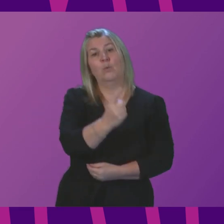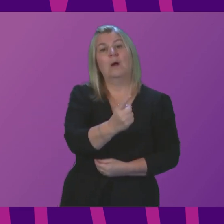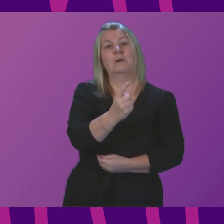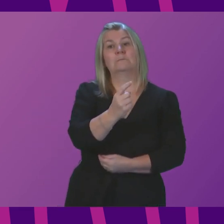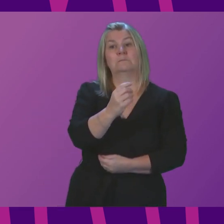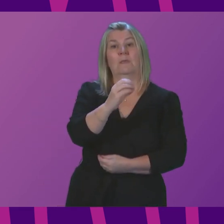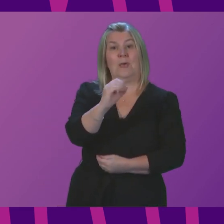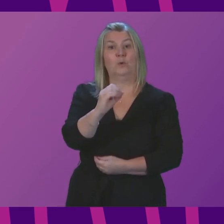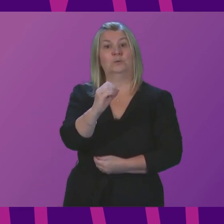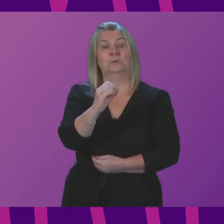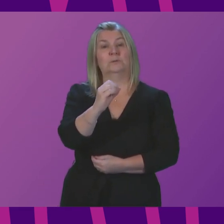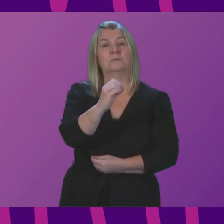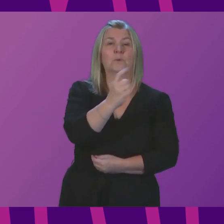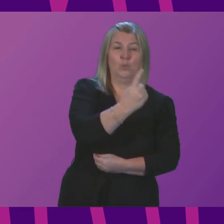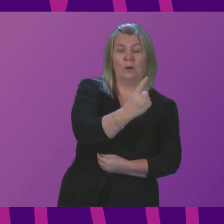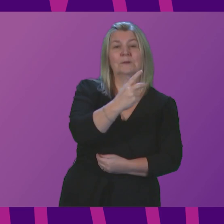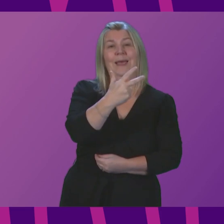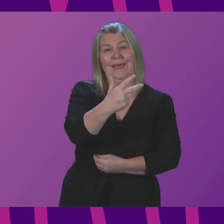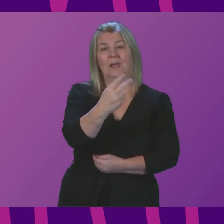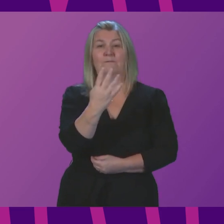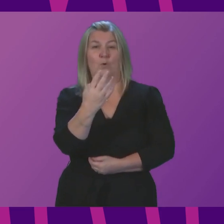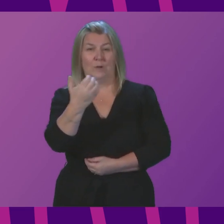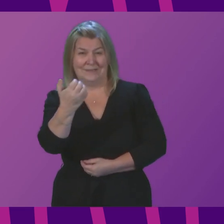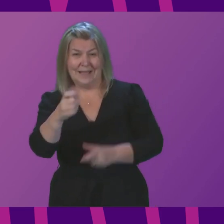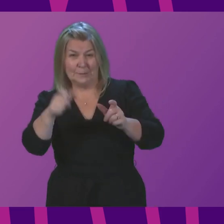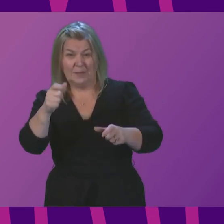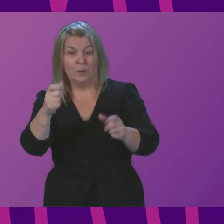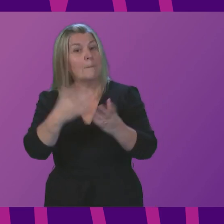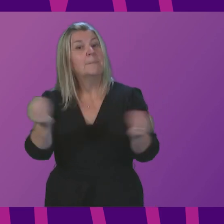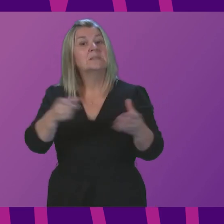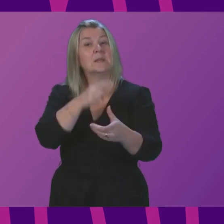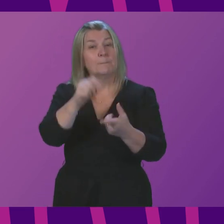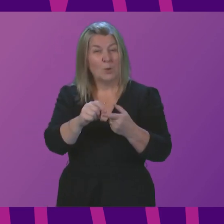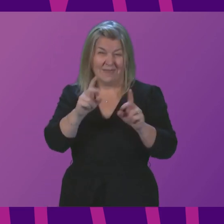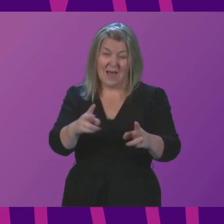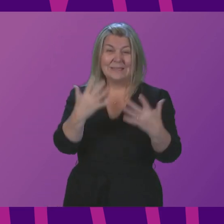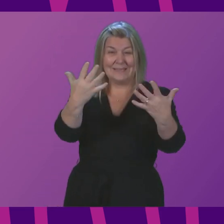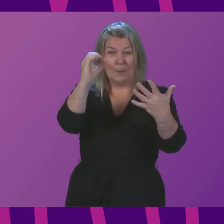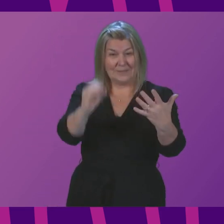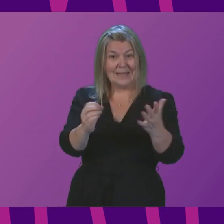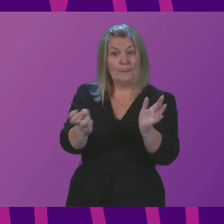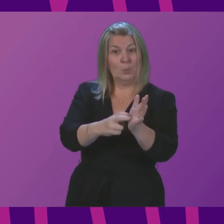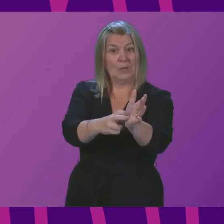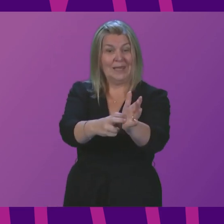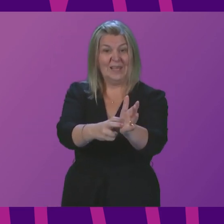people failing to attend last week alone—almost 10 per cent of bookings. Given the implications